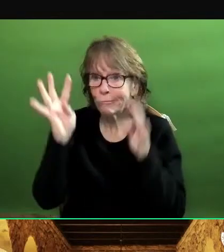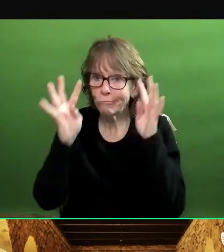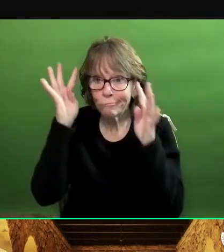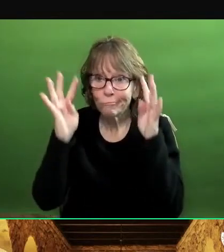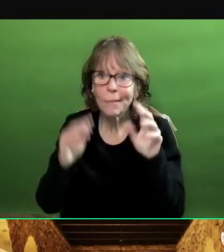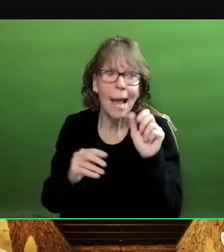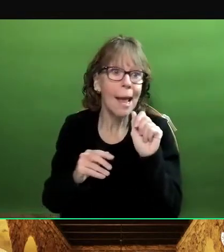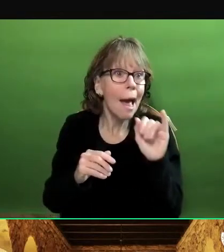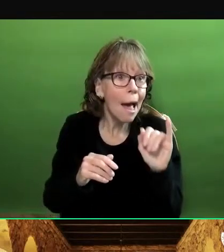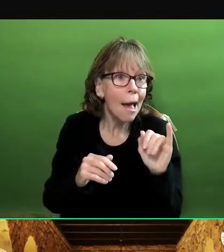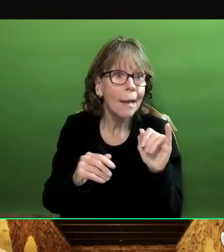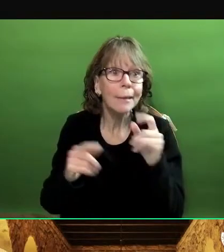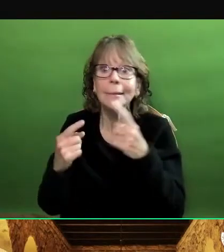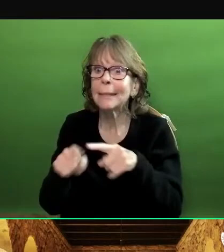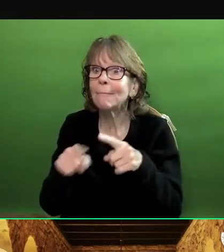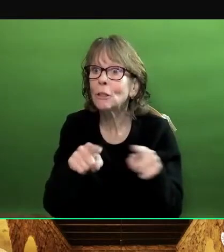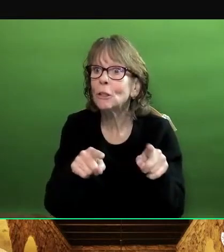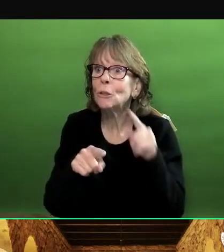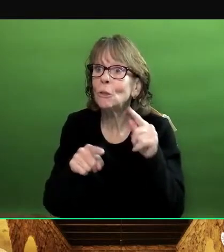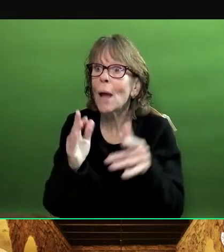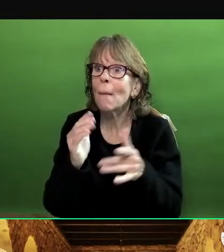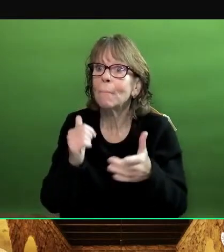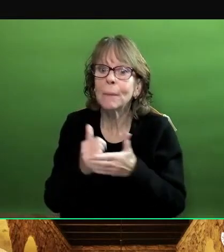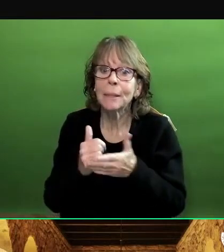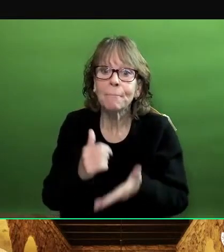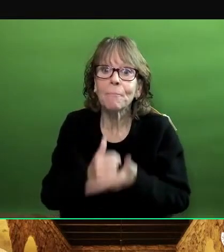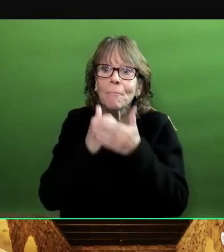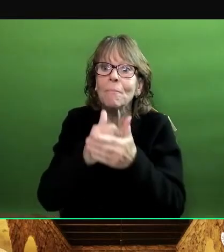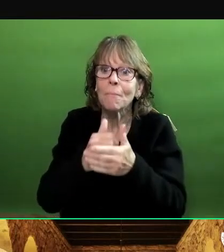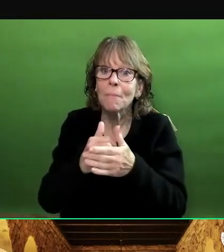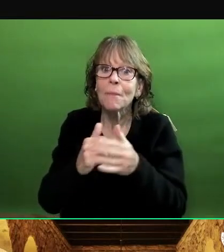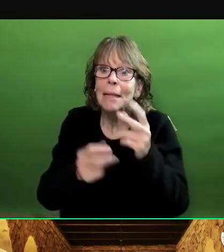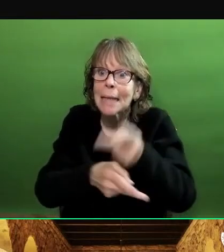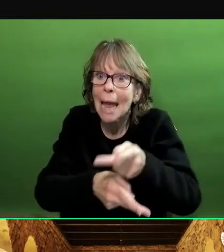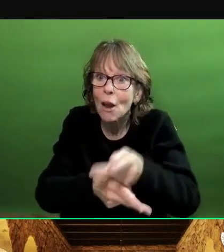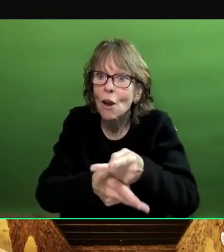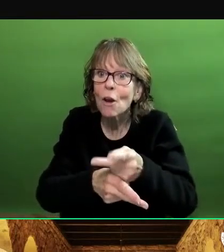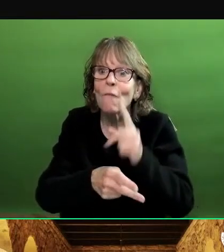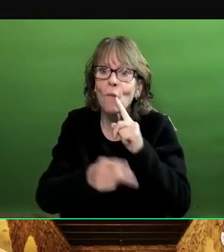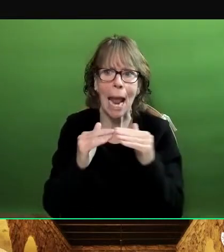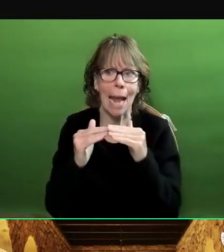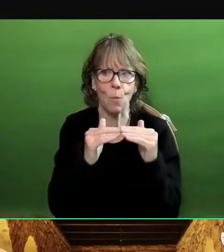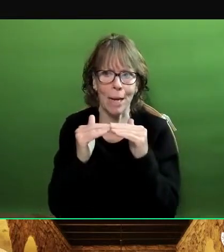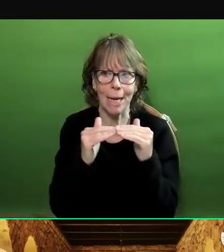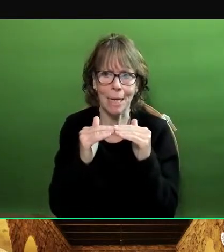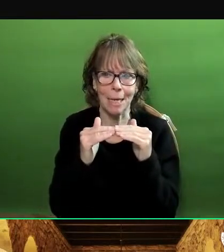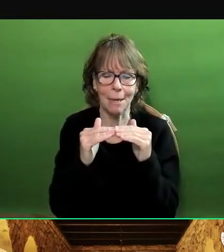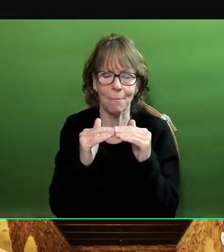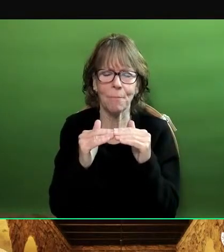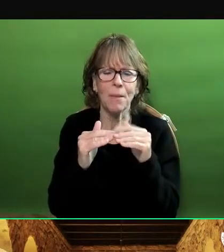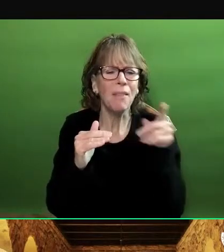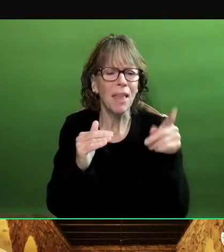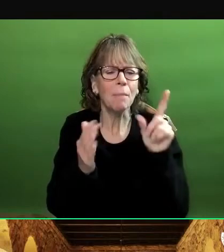and others for advancing care in an equity based paradigm, published something a few years ago.